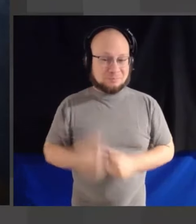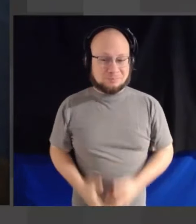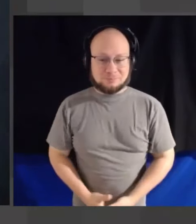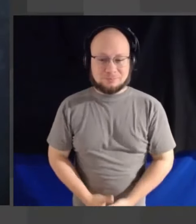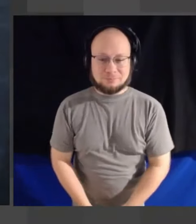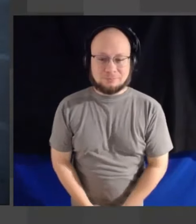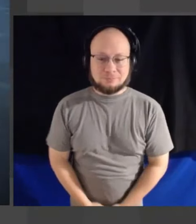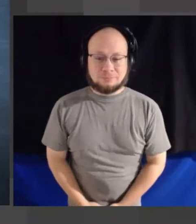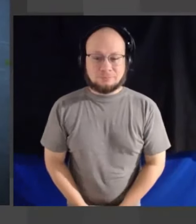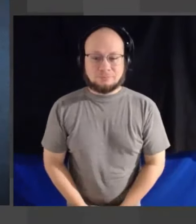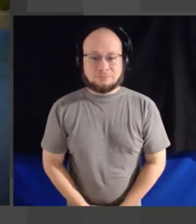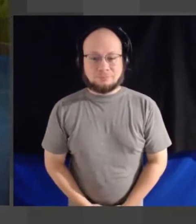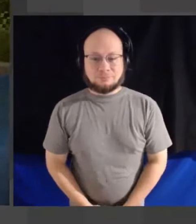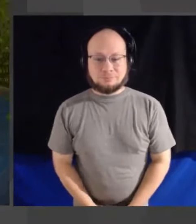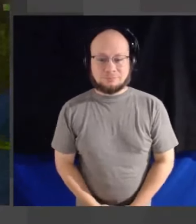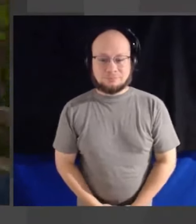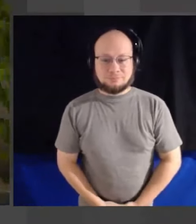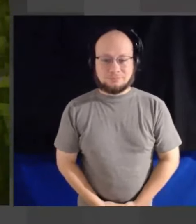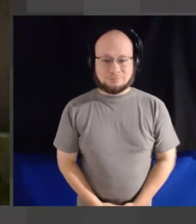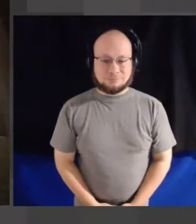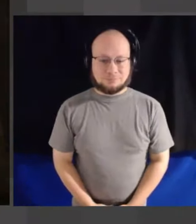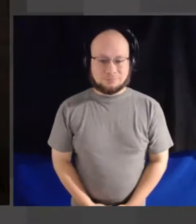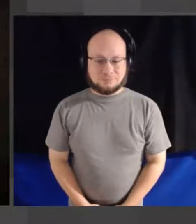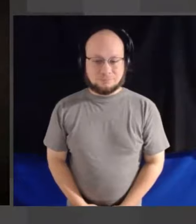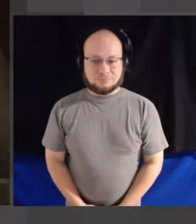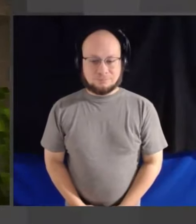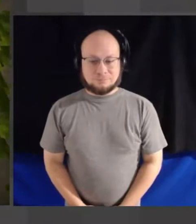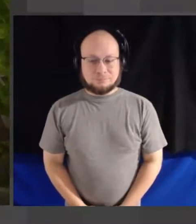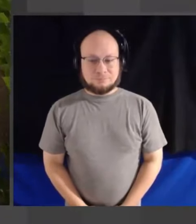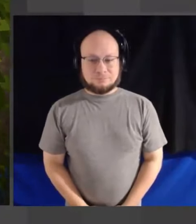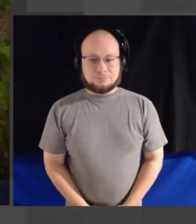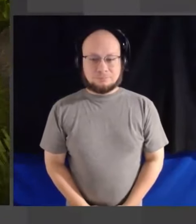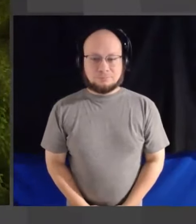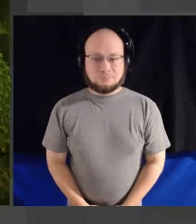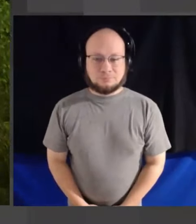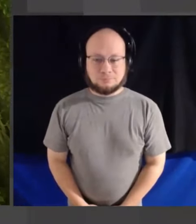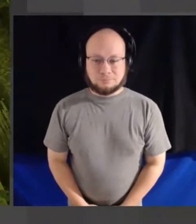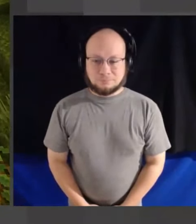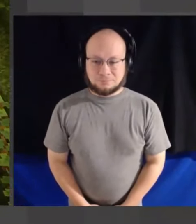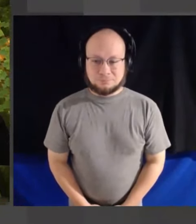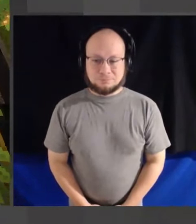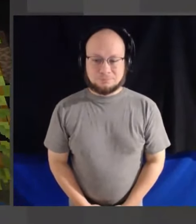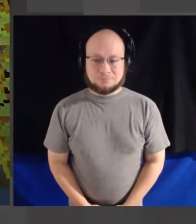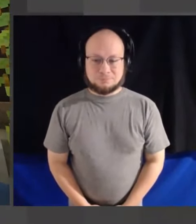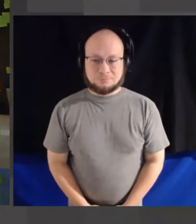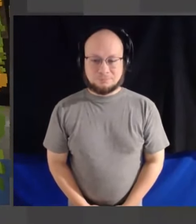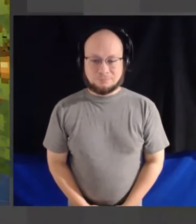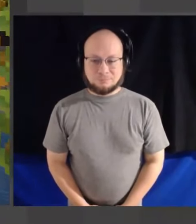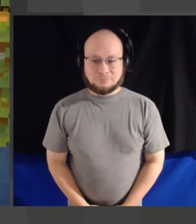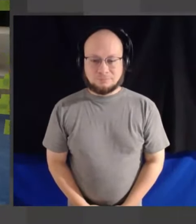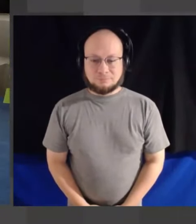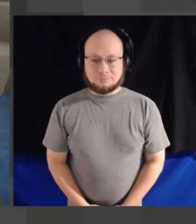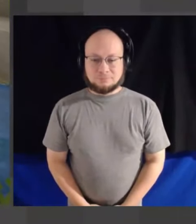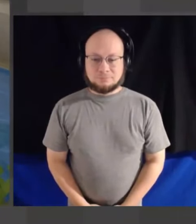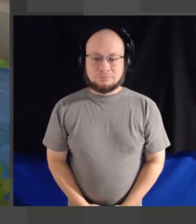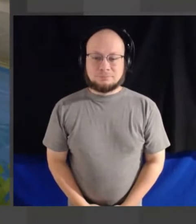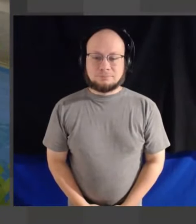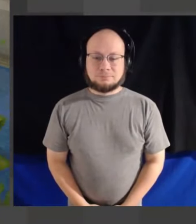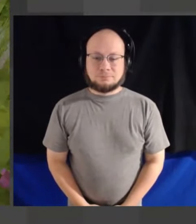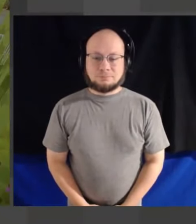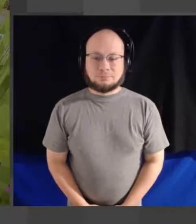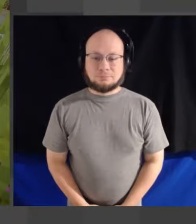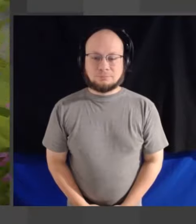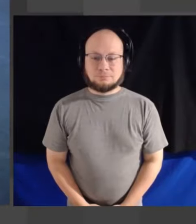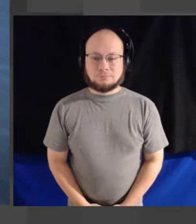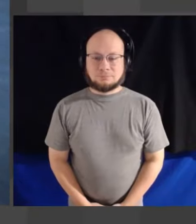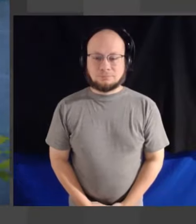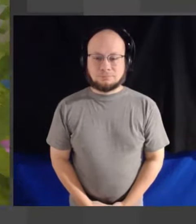EVER MEET.